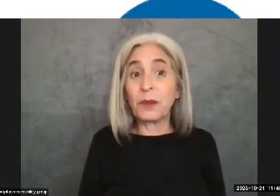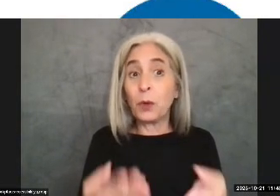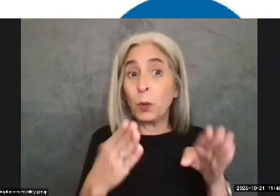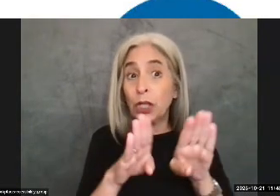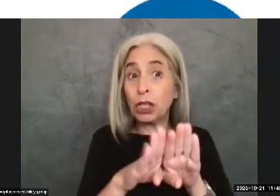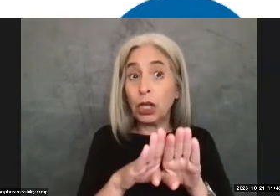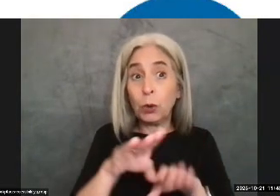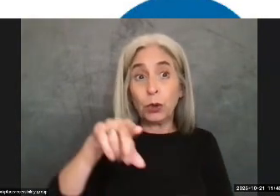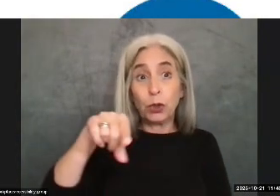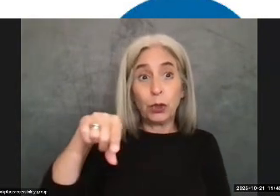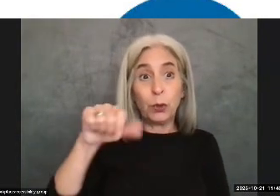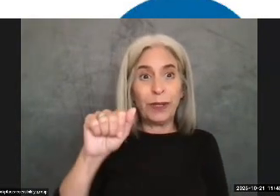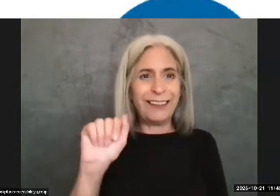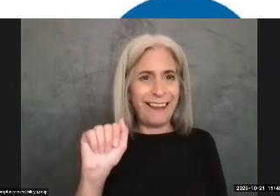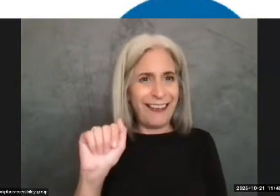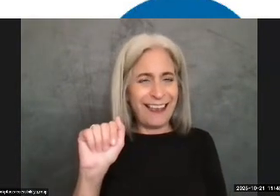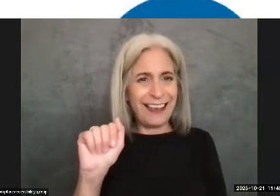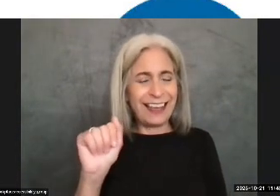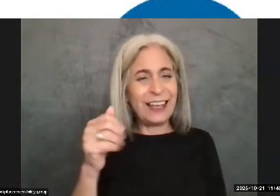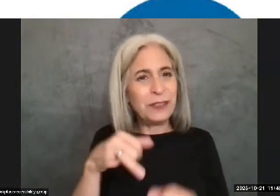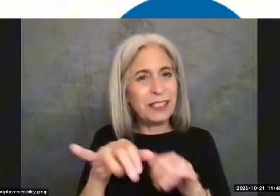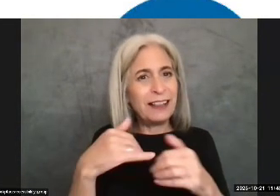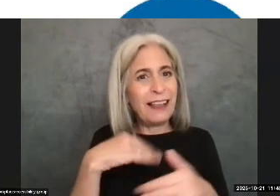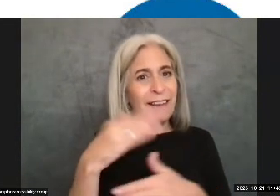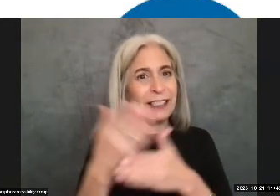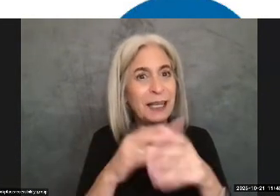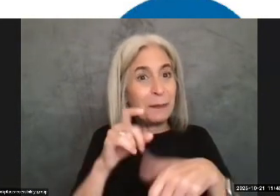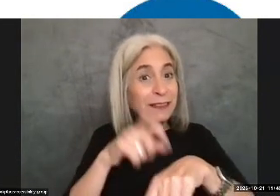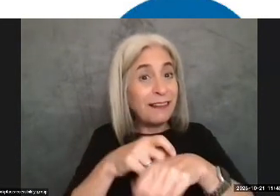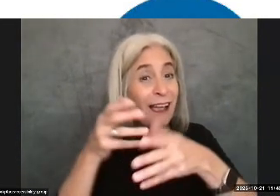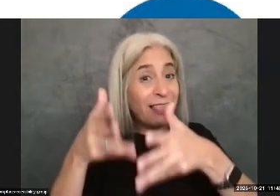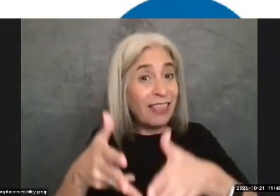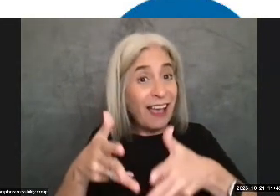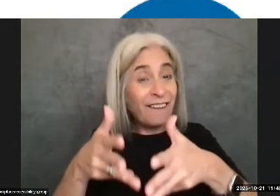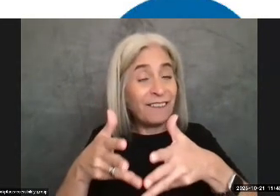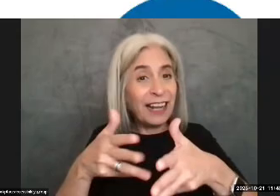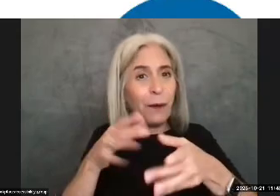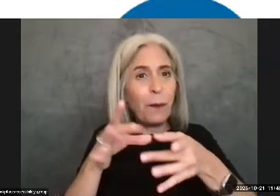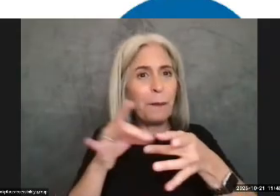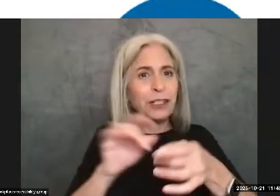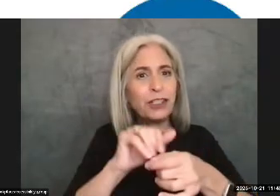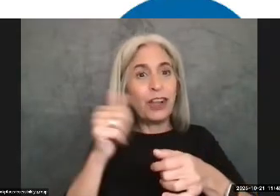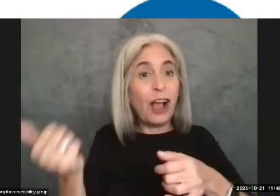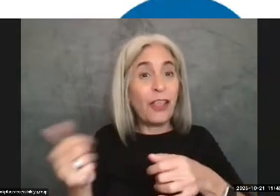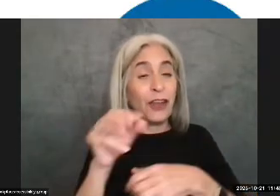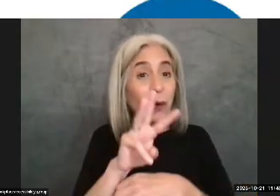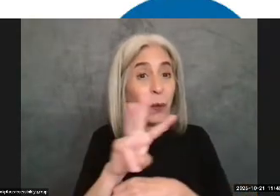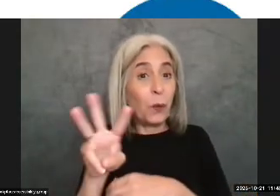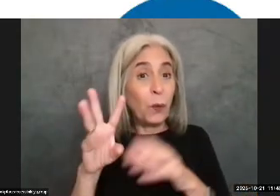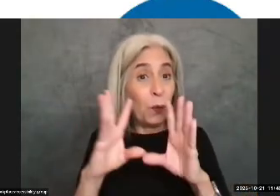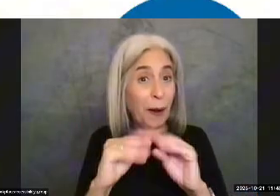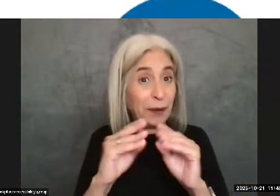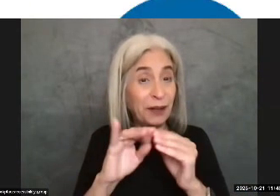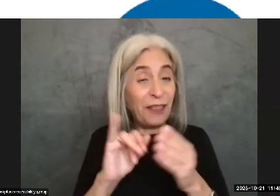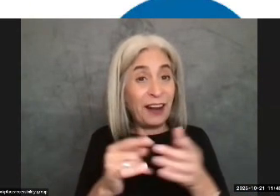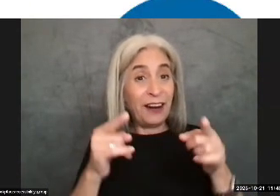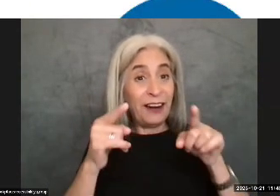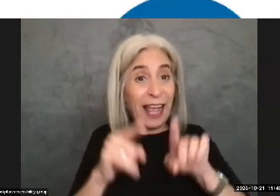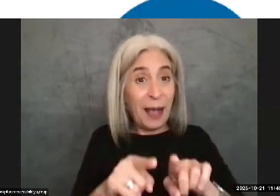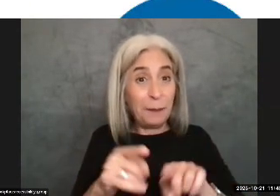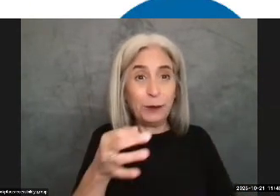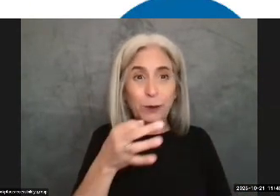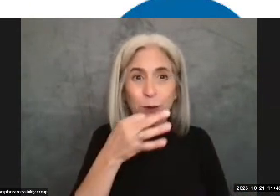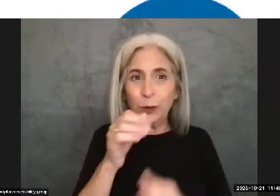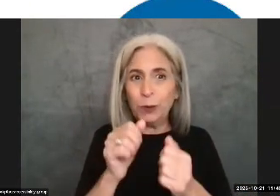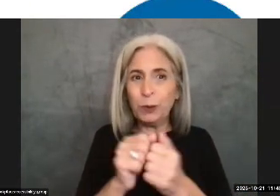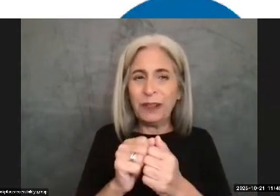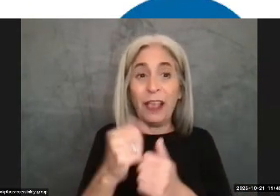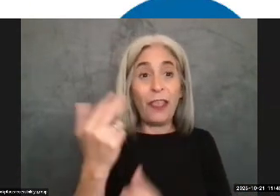Rachel Paul, IAAP: Looks like we closed out the Q&A, so we still have a few minutes, but in the meantime, I'll just mention some upcoming, you know, webinars that we have.